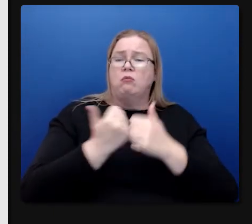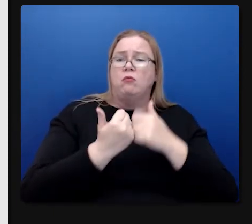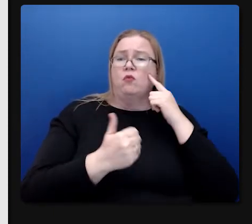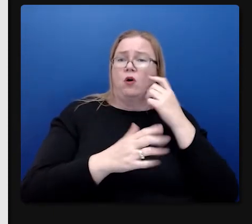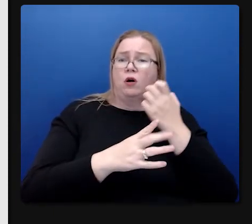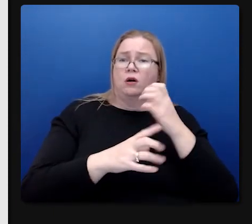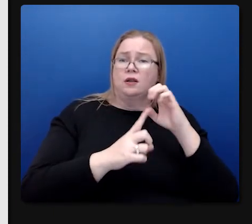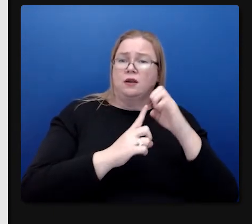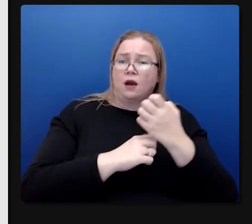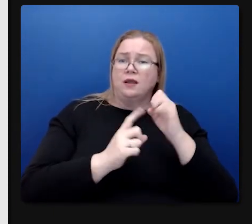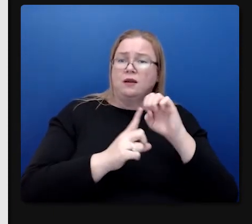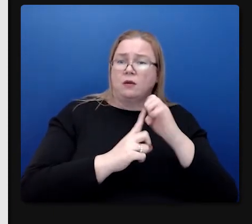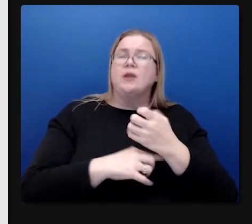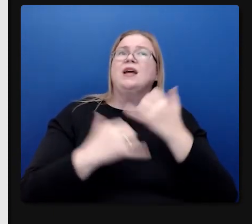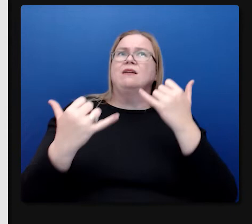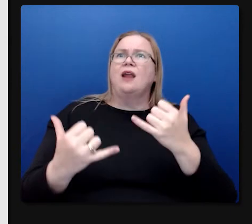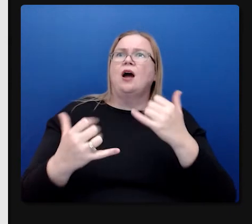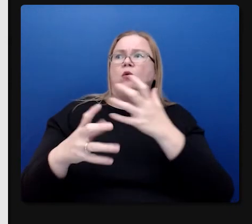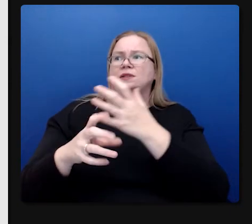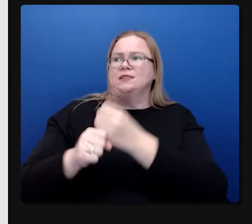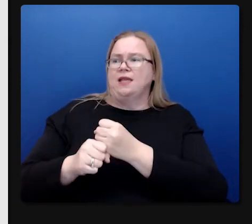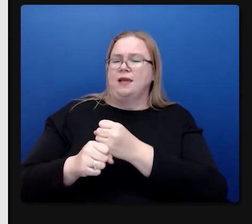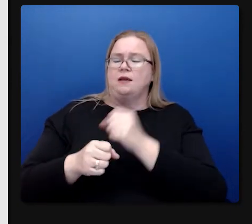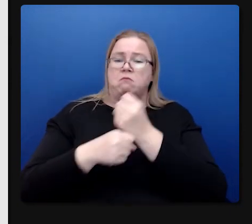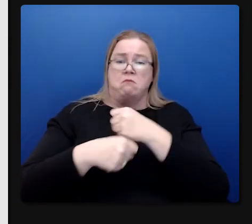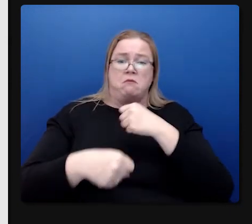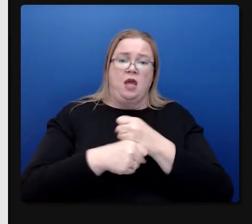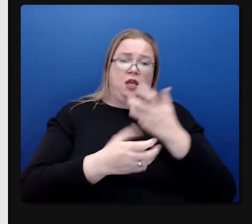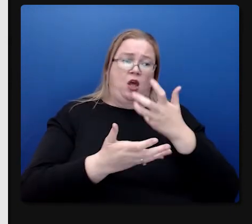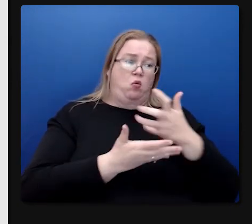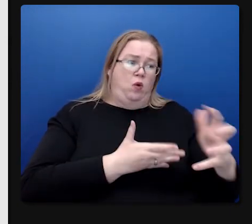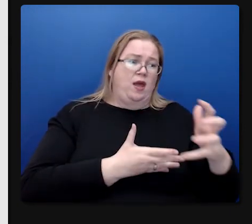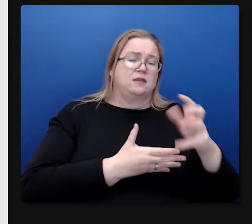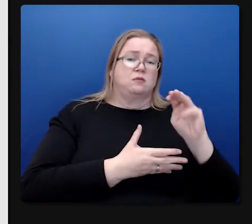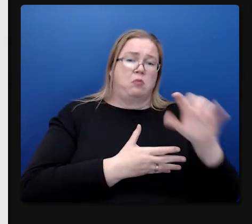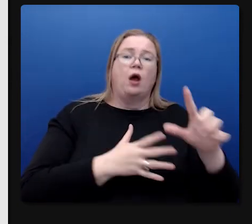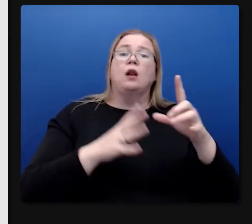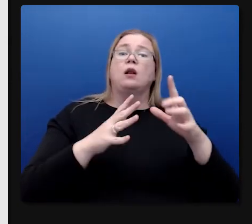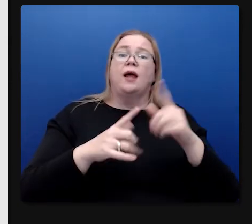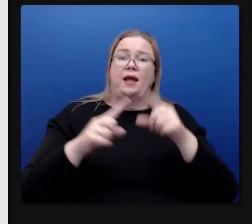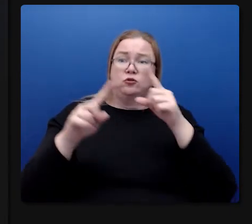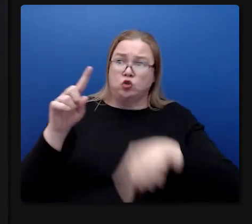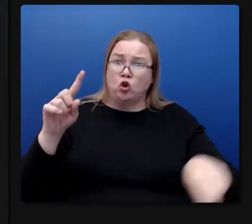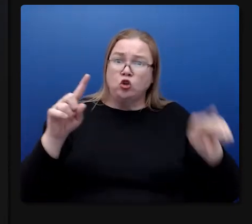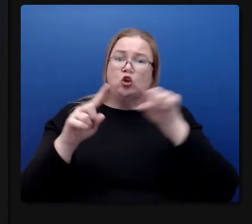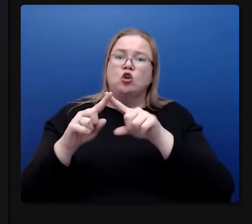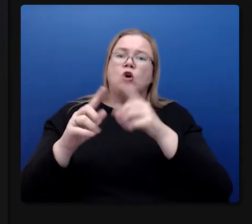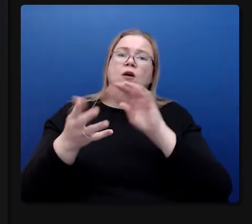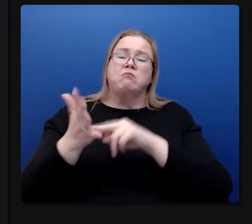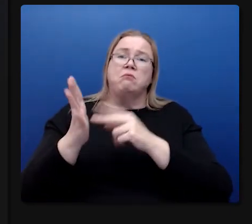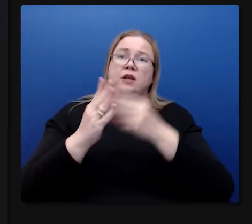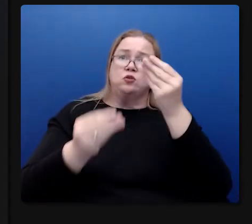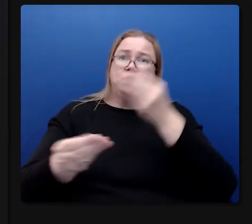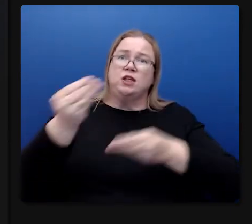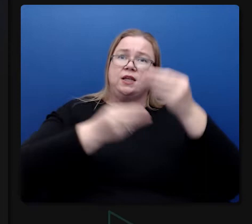In contrast to the take, make, and waste linear model, a circular economy is regenerative by design